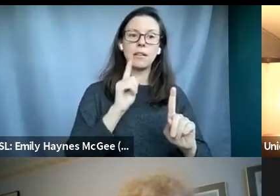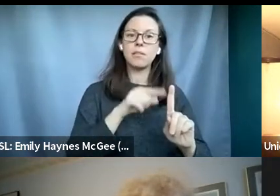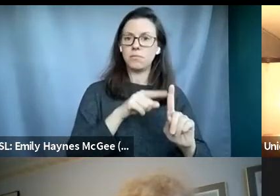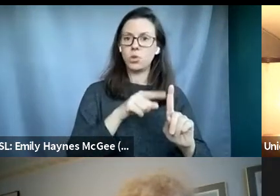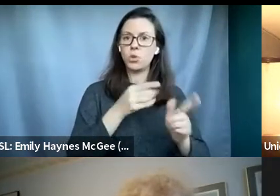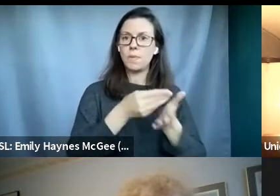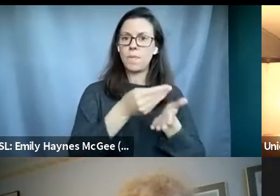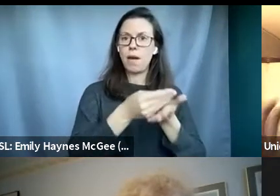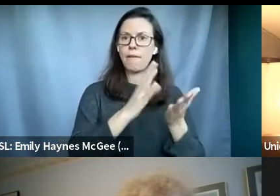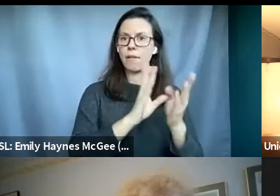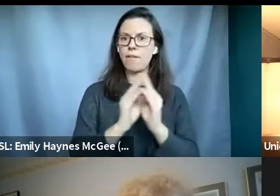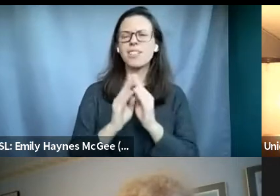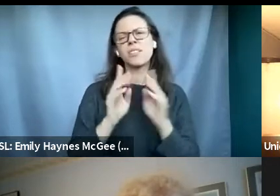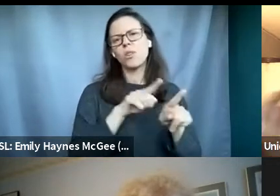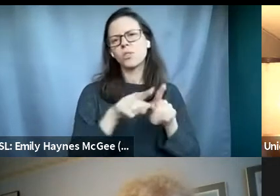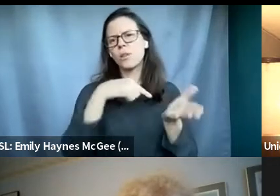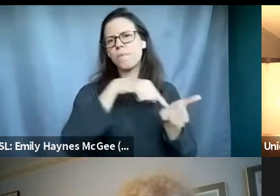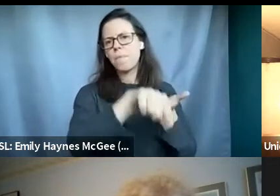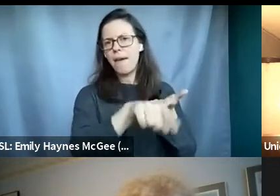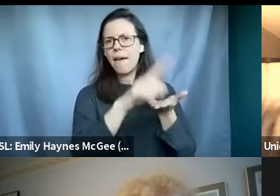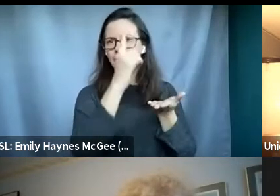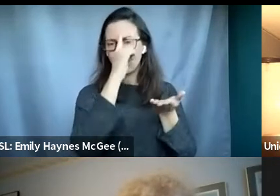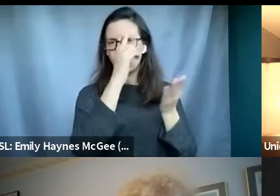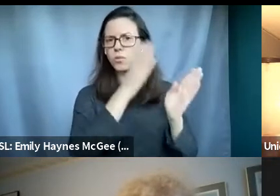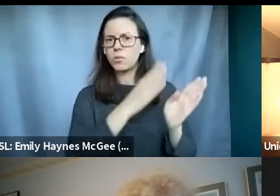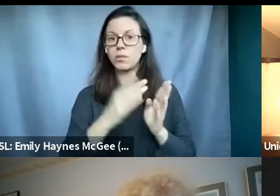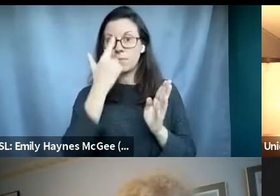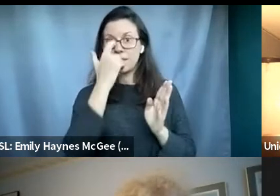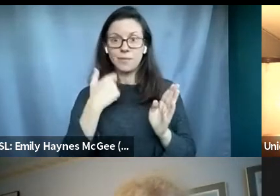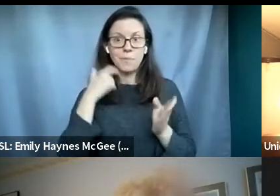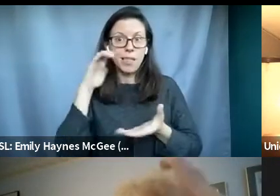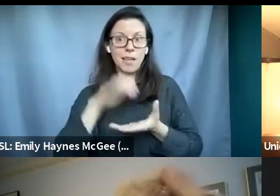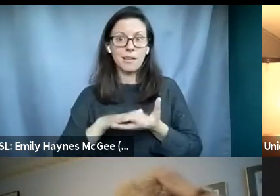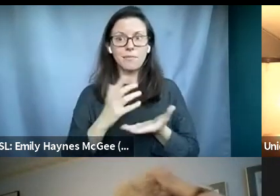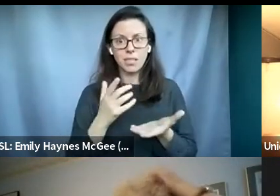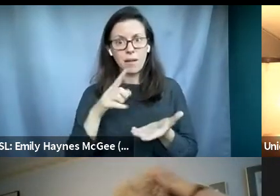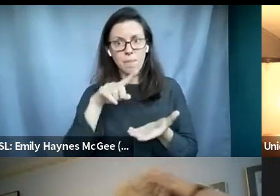it in general because we believe the Black creative should be funded for their work and labor.